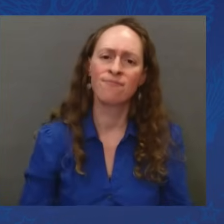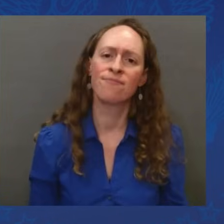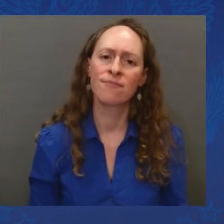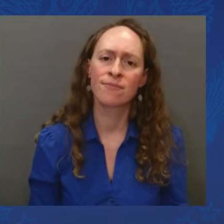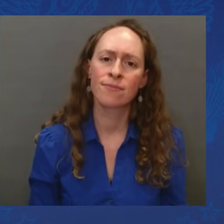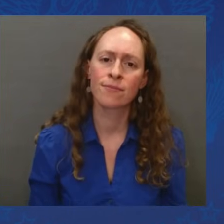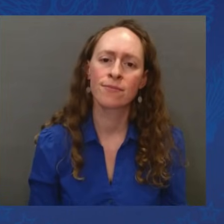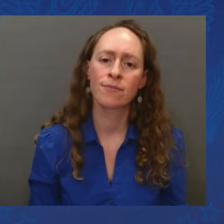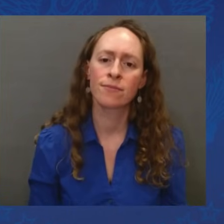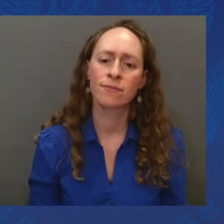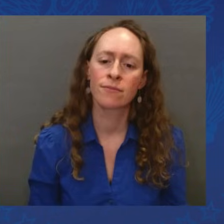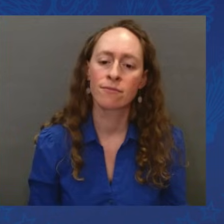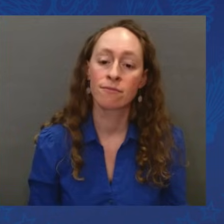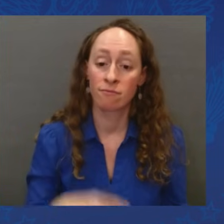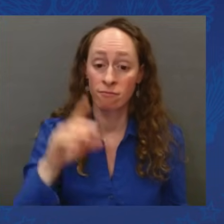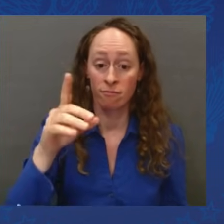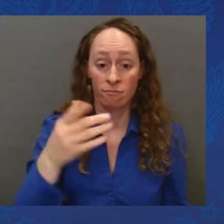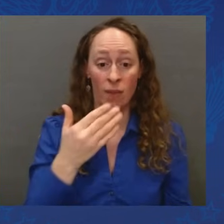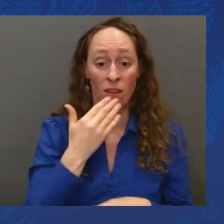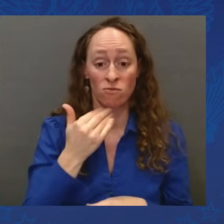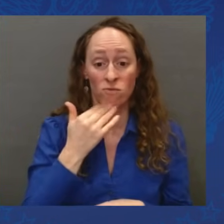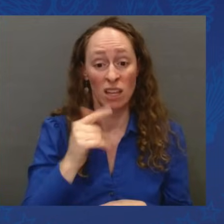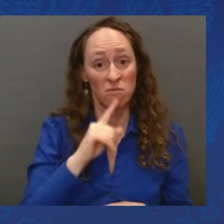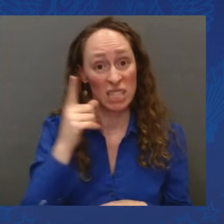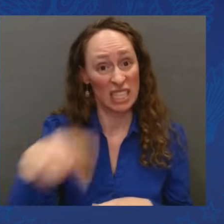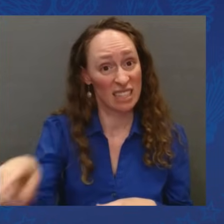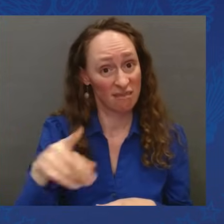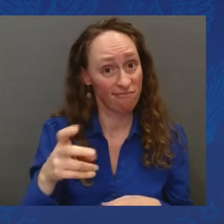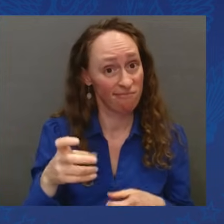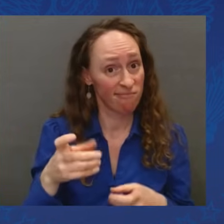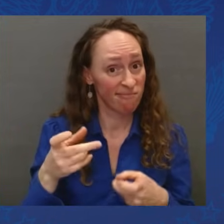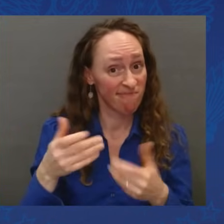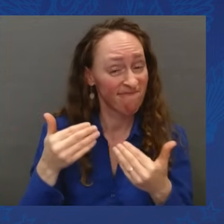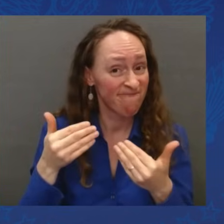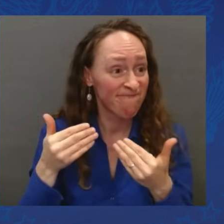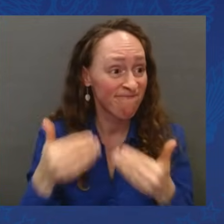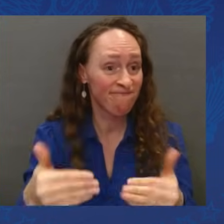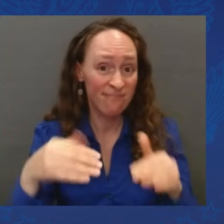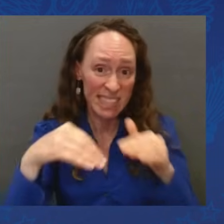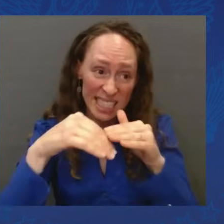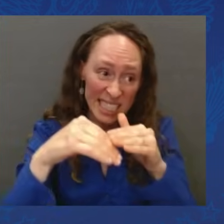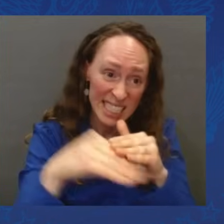going through these hospital rooms, hospital halls. But one thing has been established